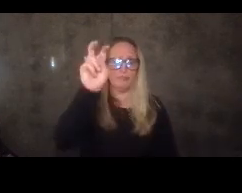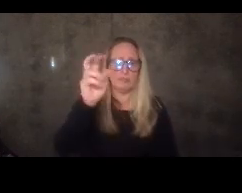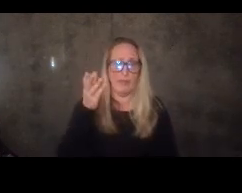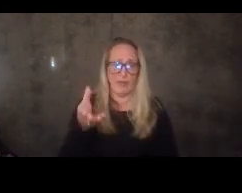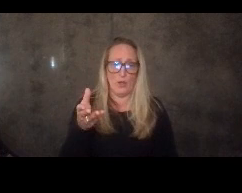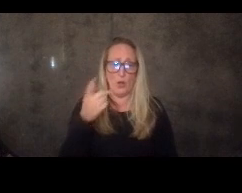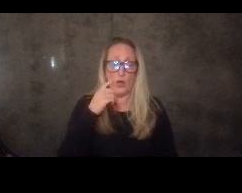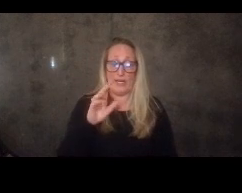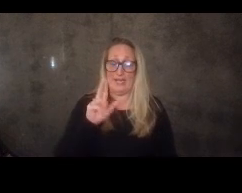keyboard if you press.